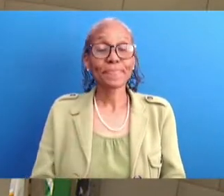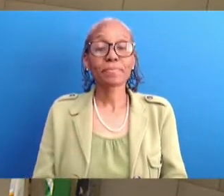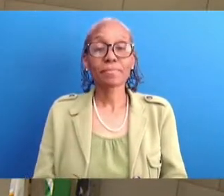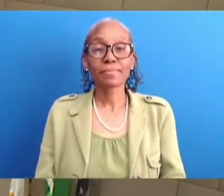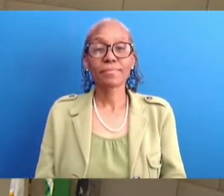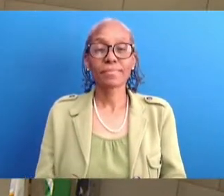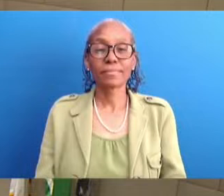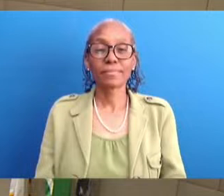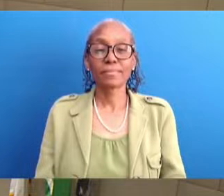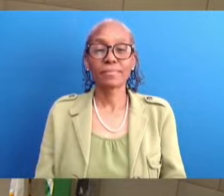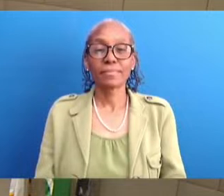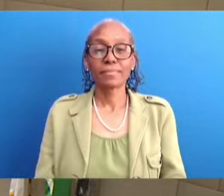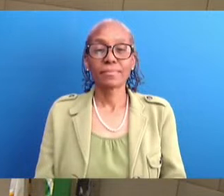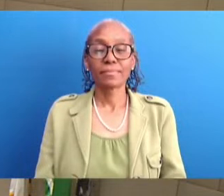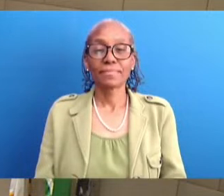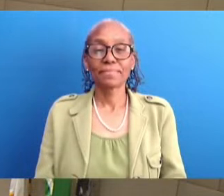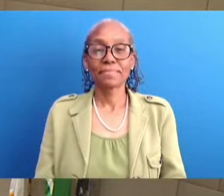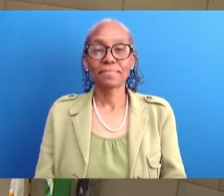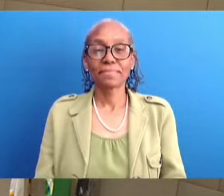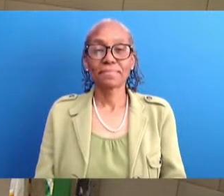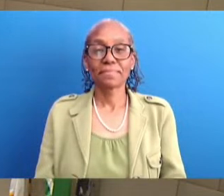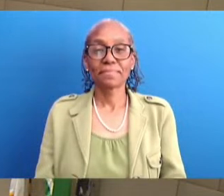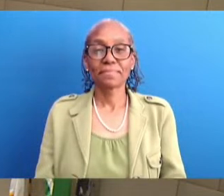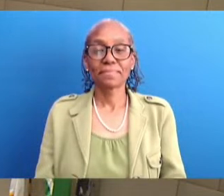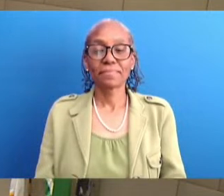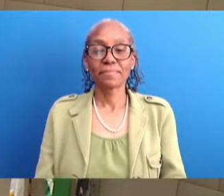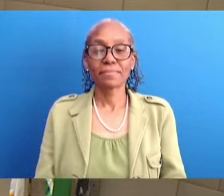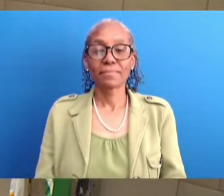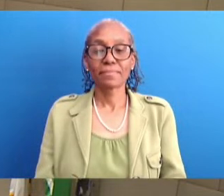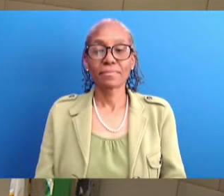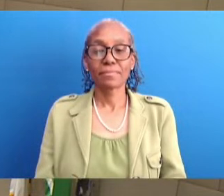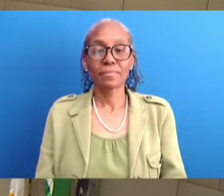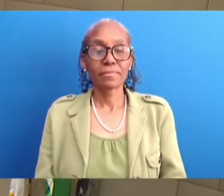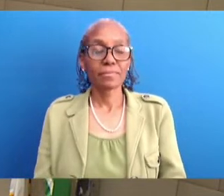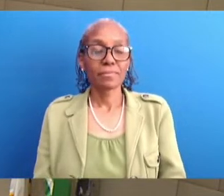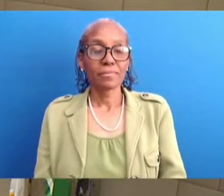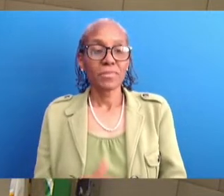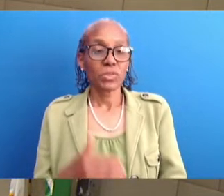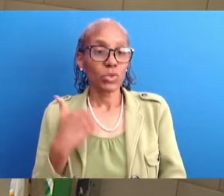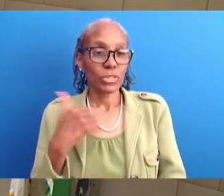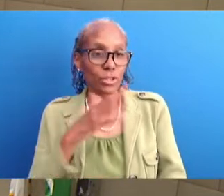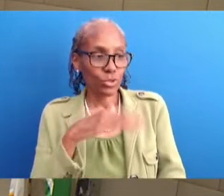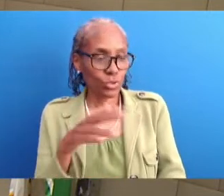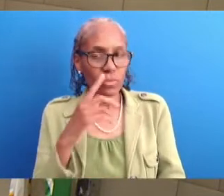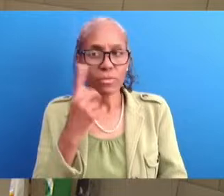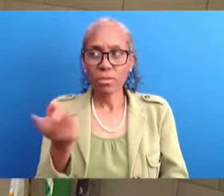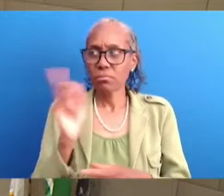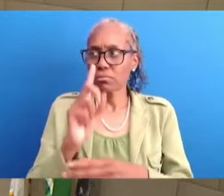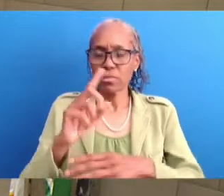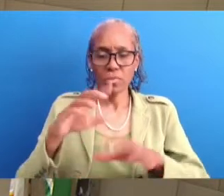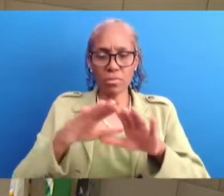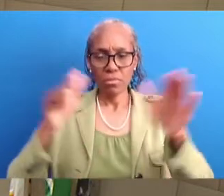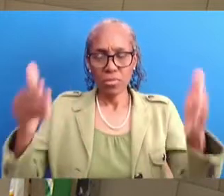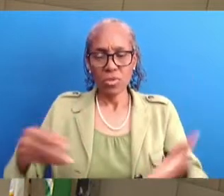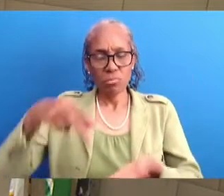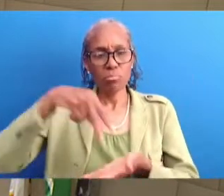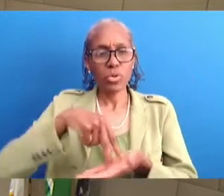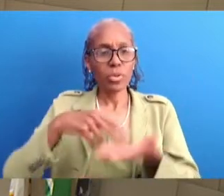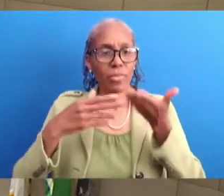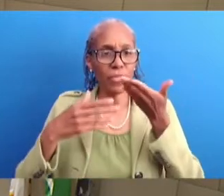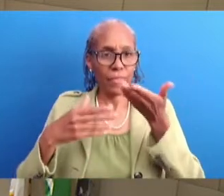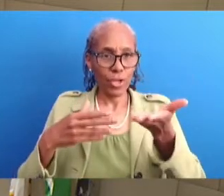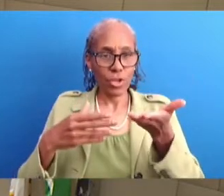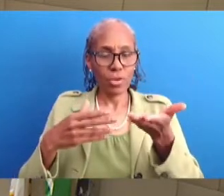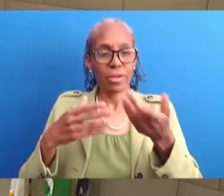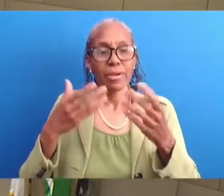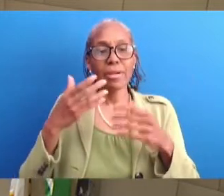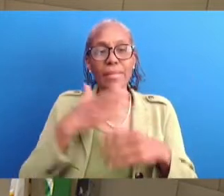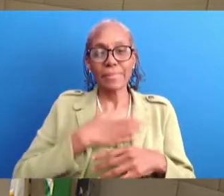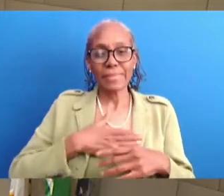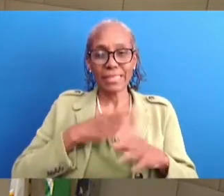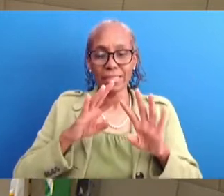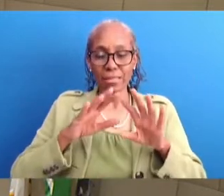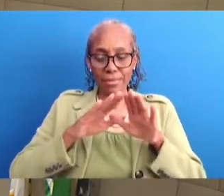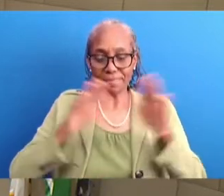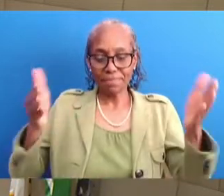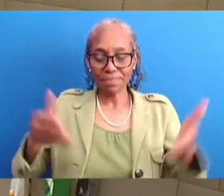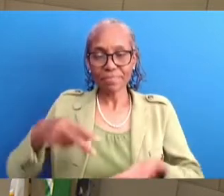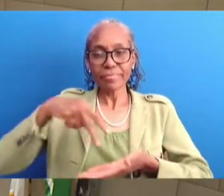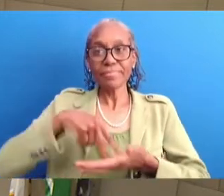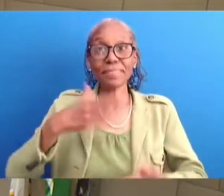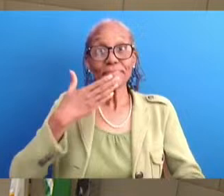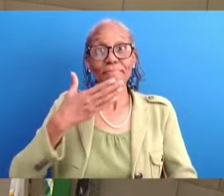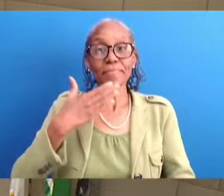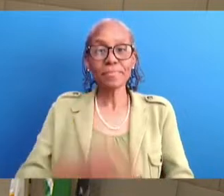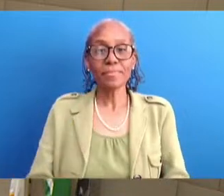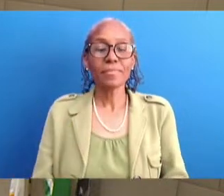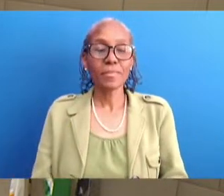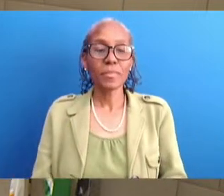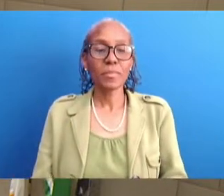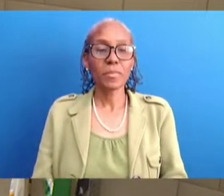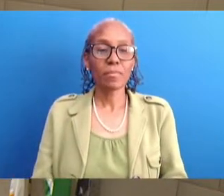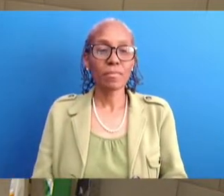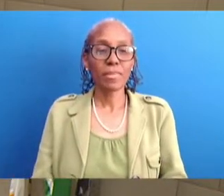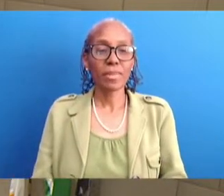ENGLISH SECOND.